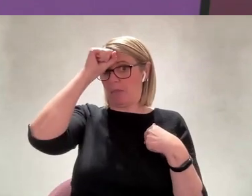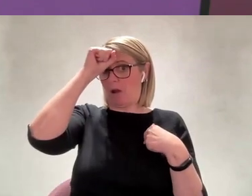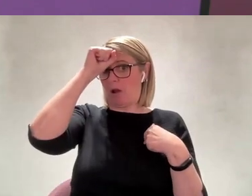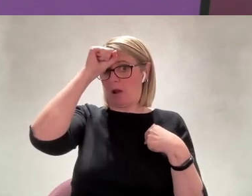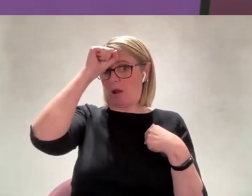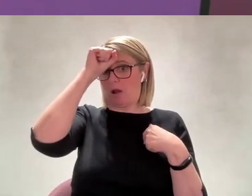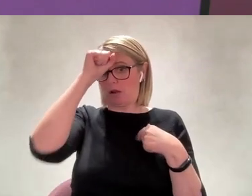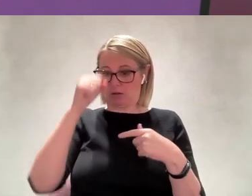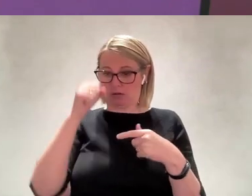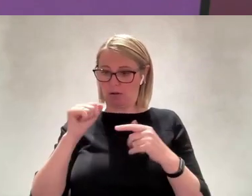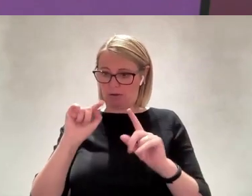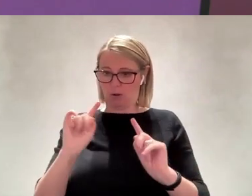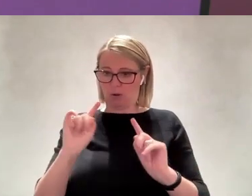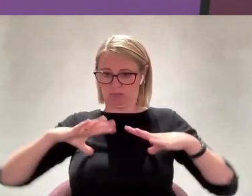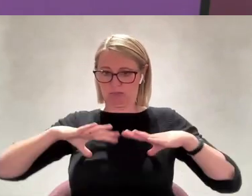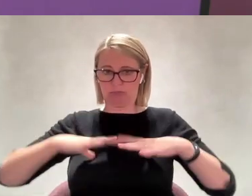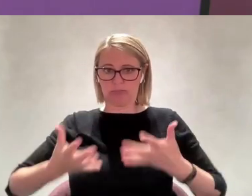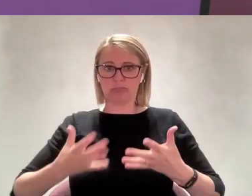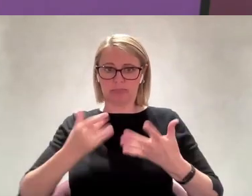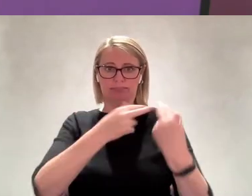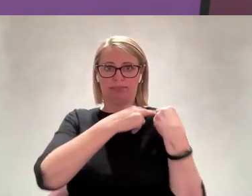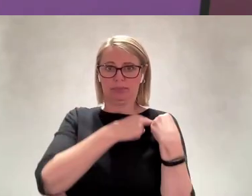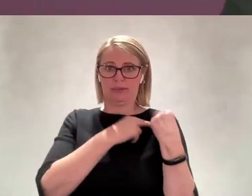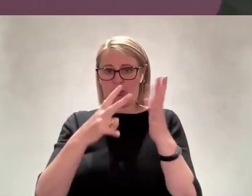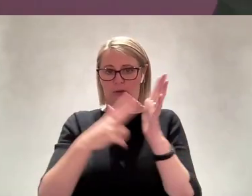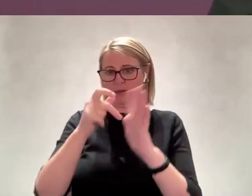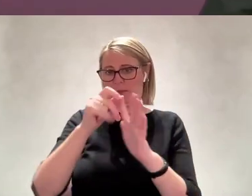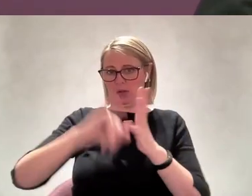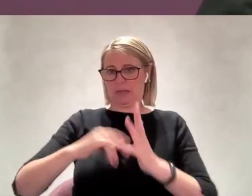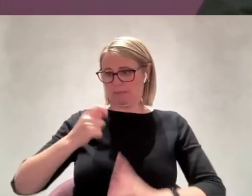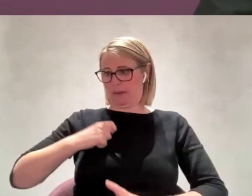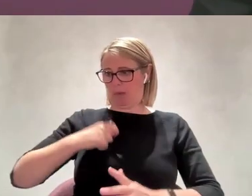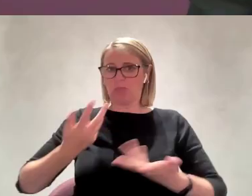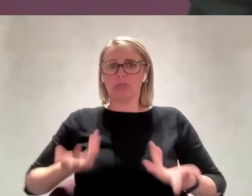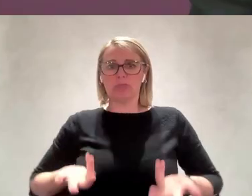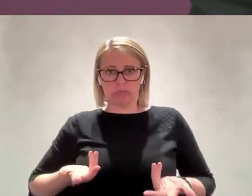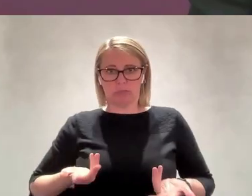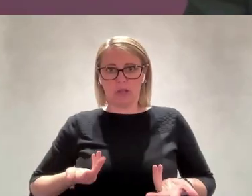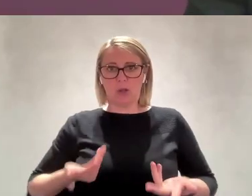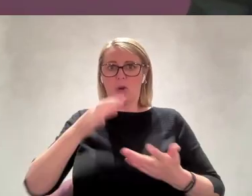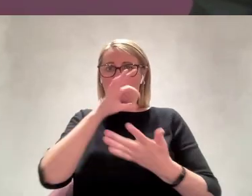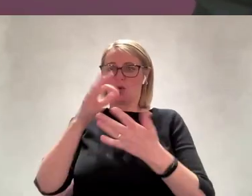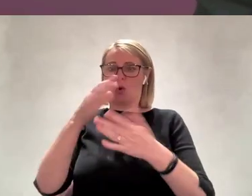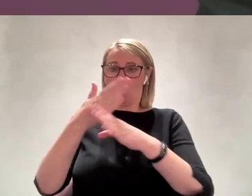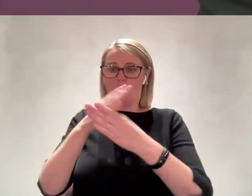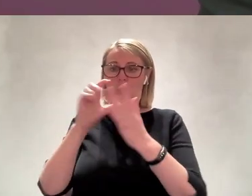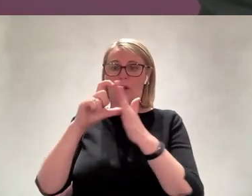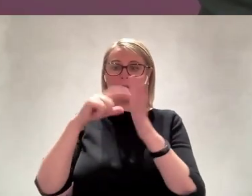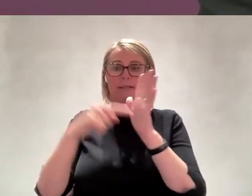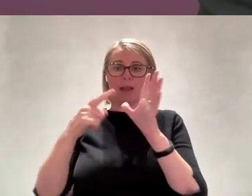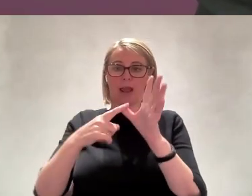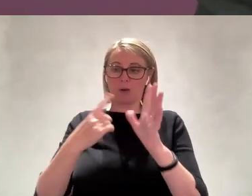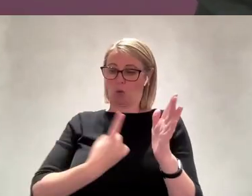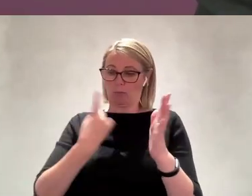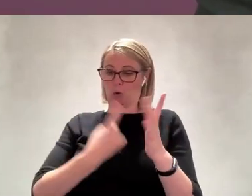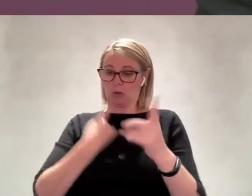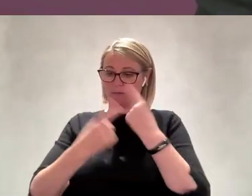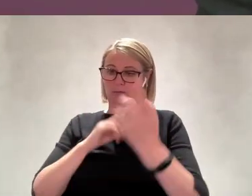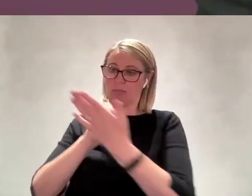our existing obligations, especially as VPS members. We know not to put work data or personal information into